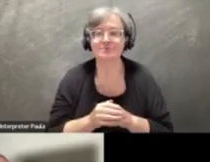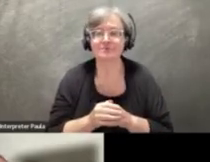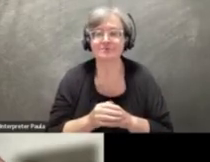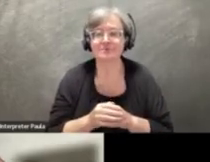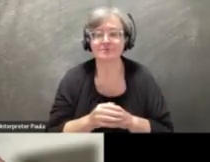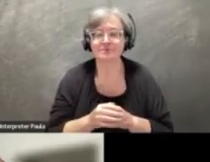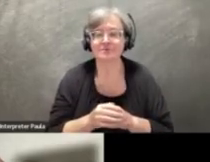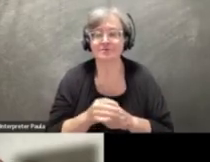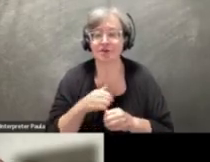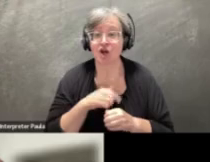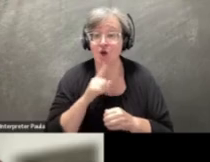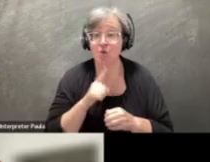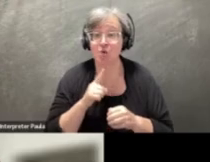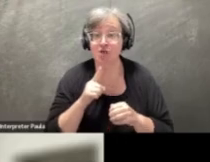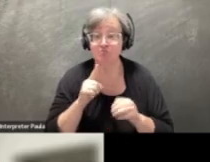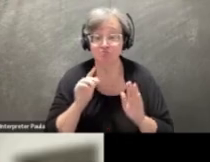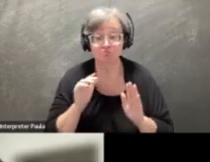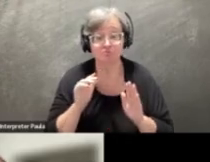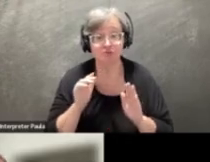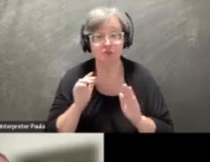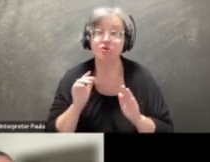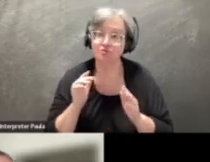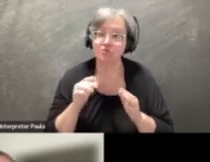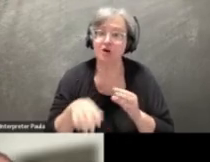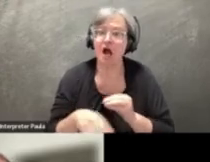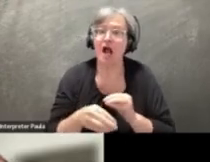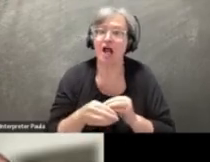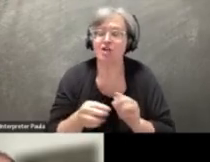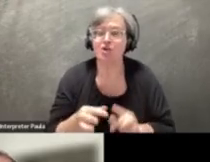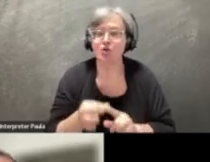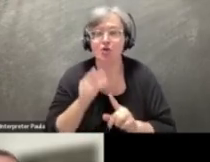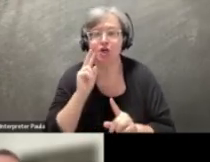come to this work with a unique perspective and unique take on